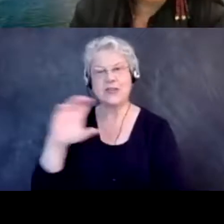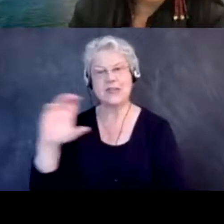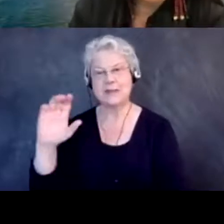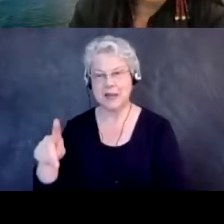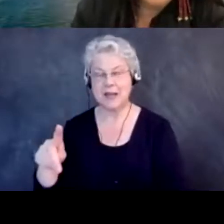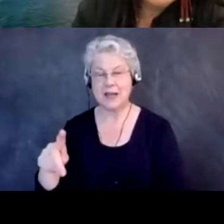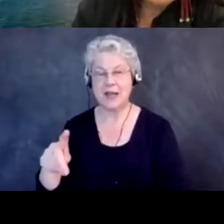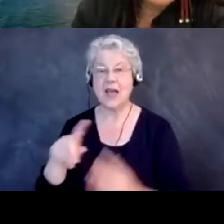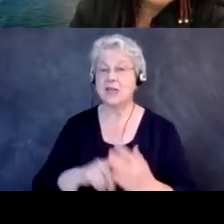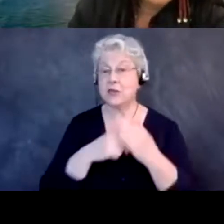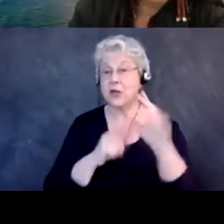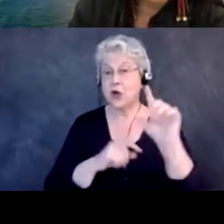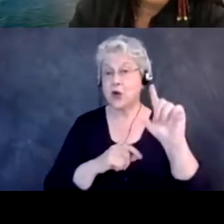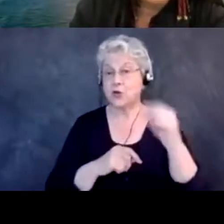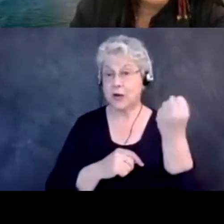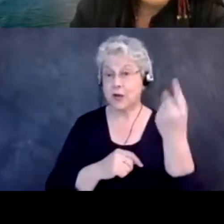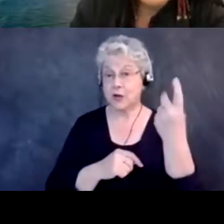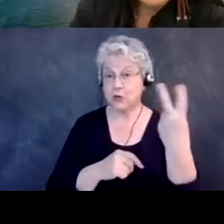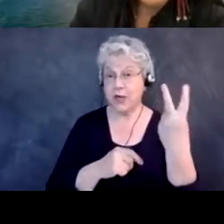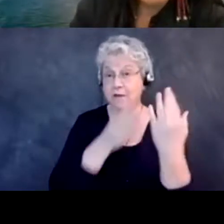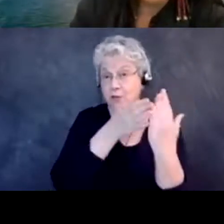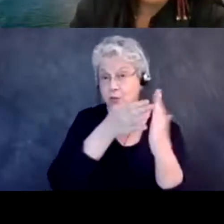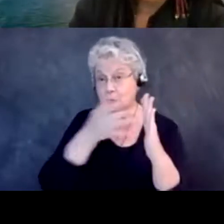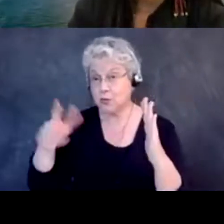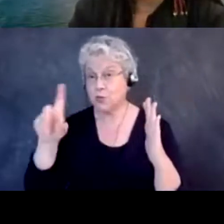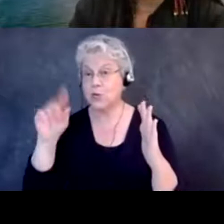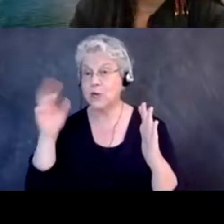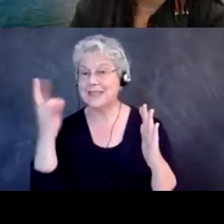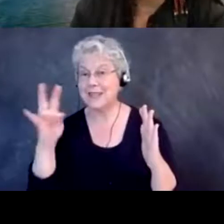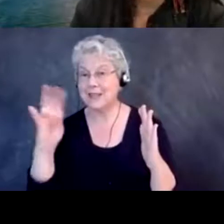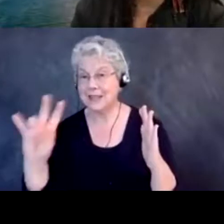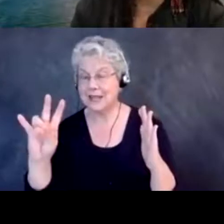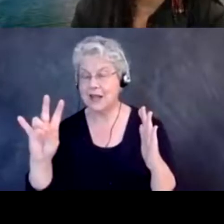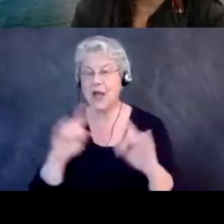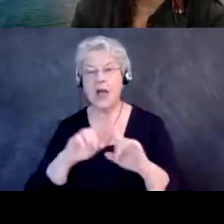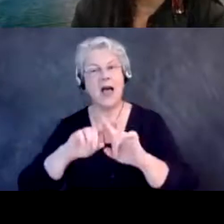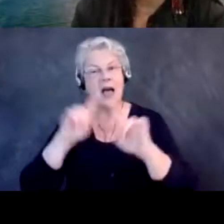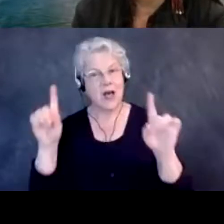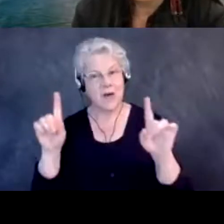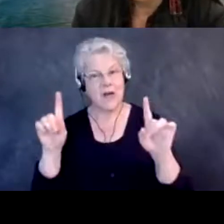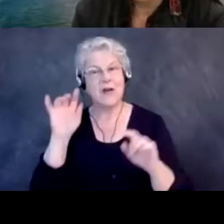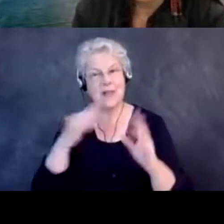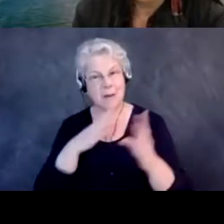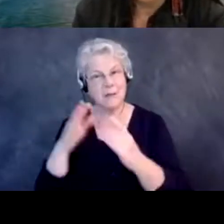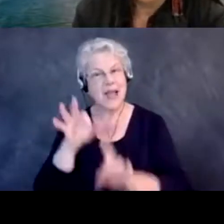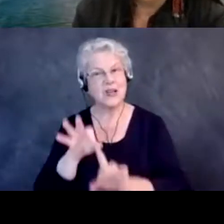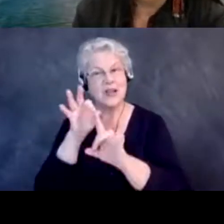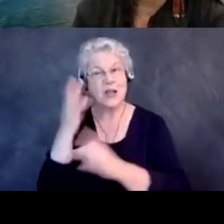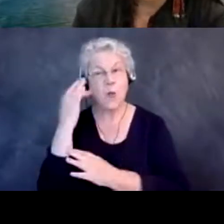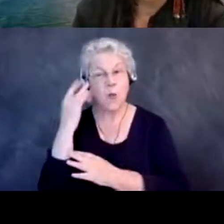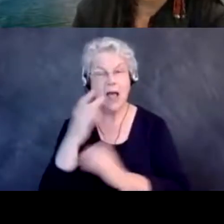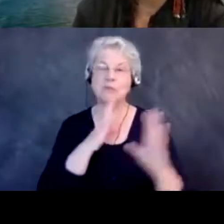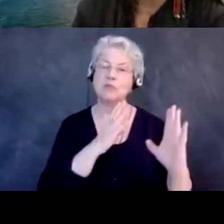2012 into 2017. However, this plan was unique, because halfway through working on our CCP, we